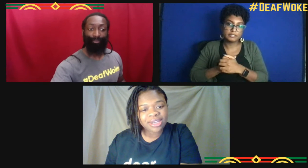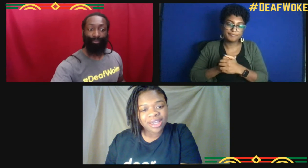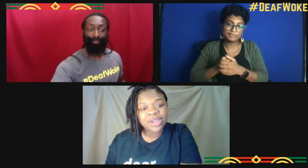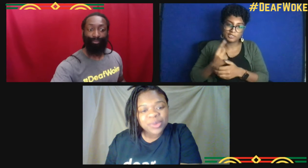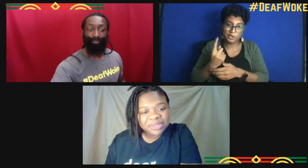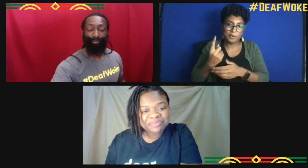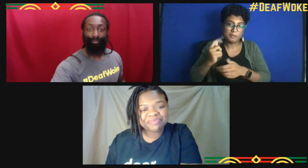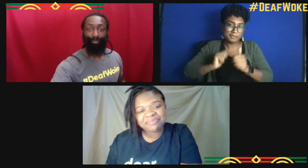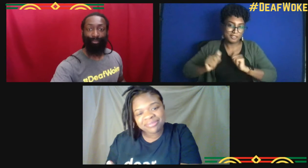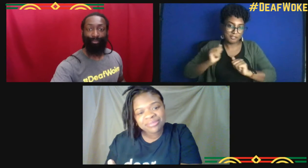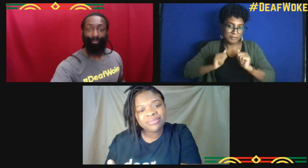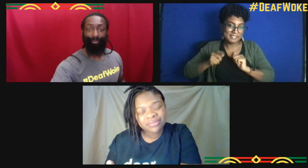and I could.